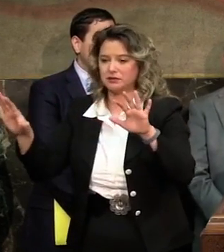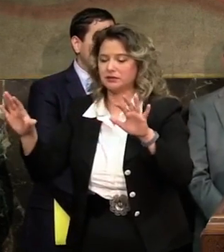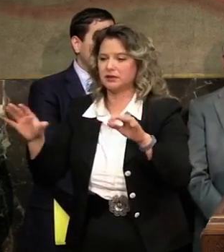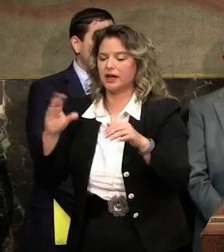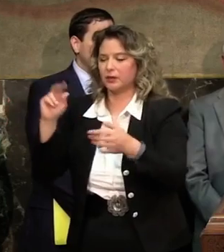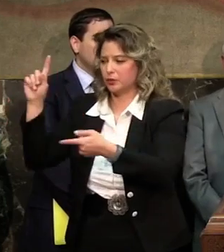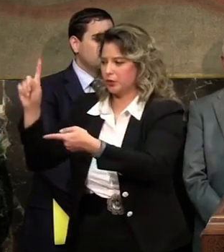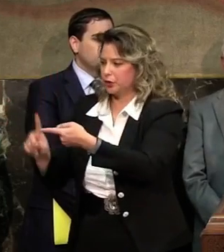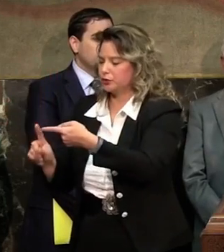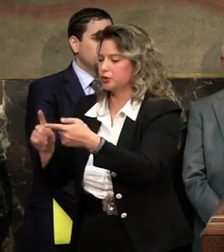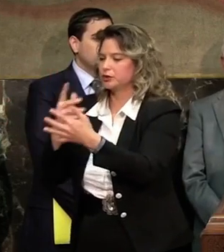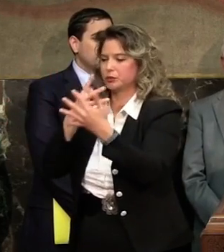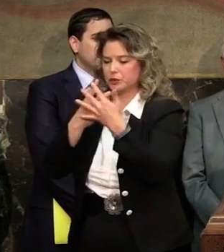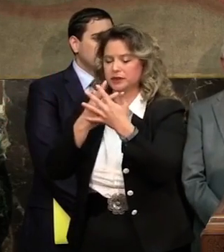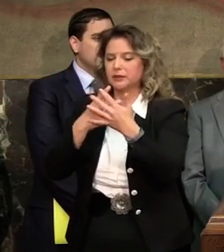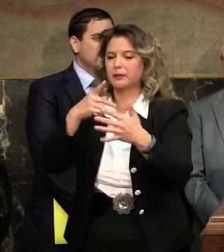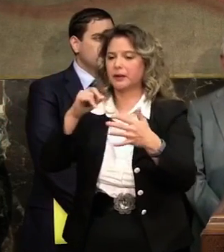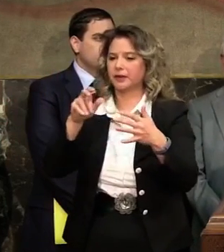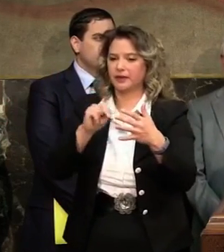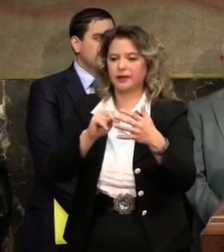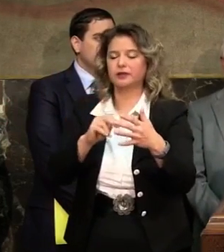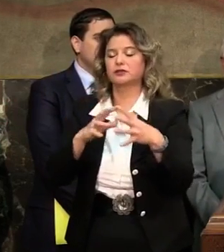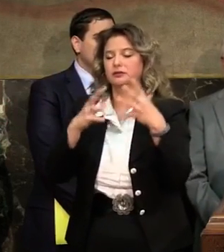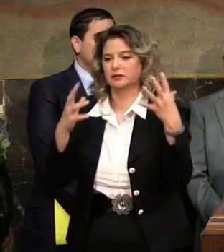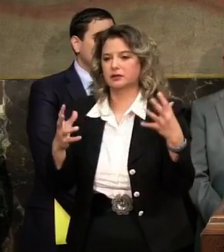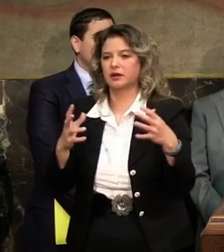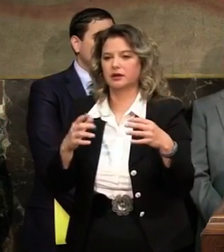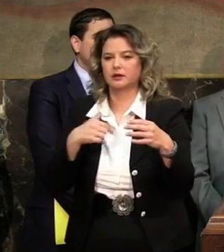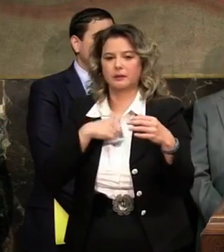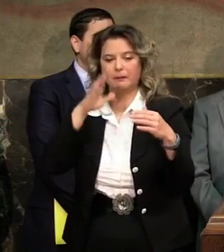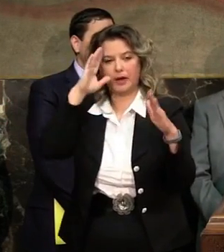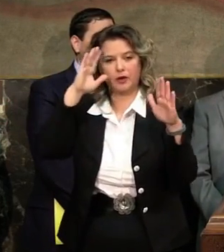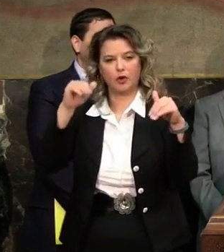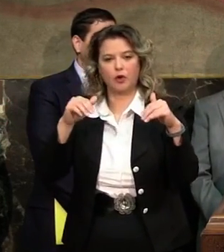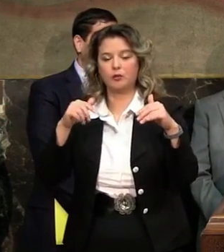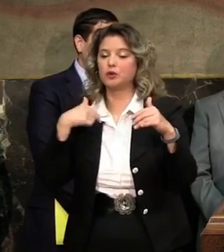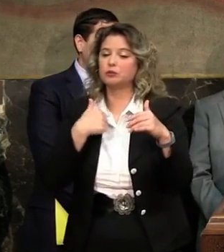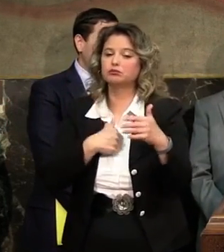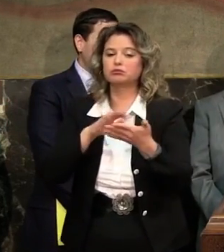population substantially my hope is not that we get soft on crime but smart on